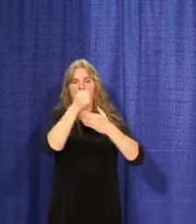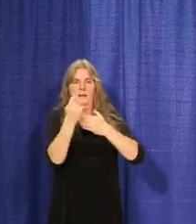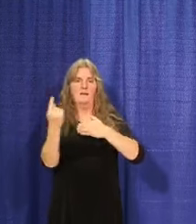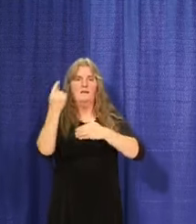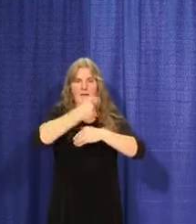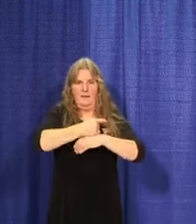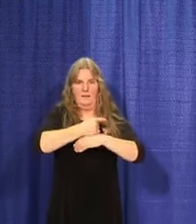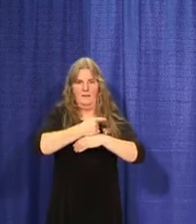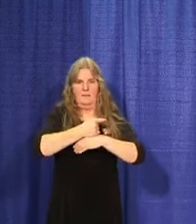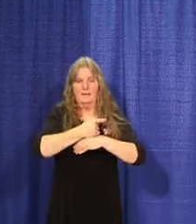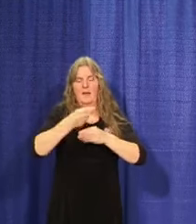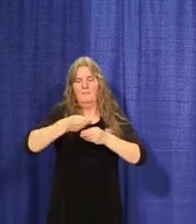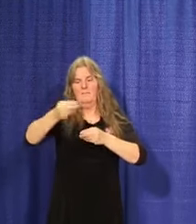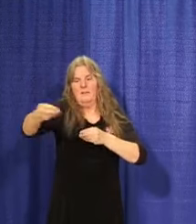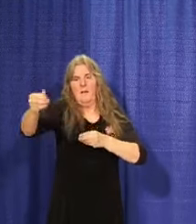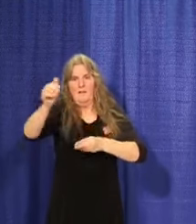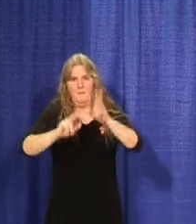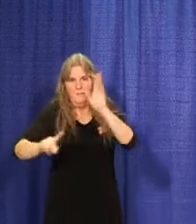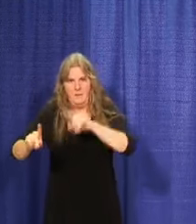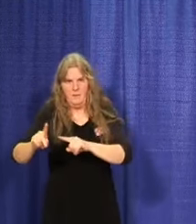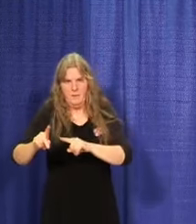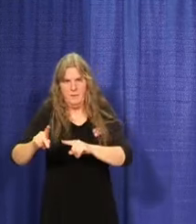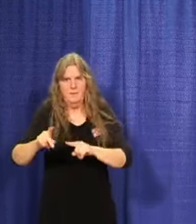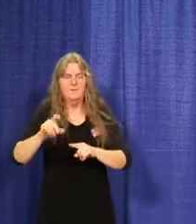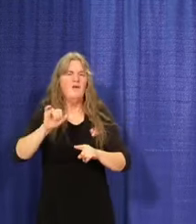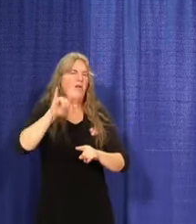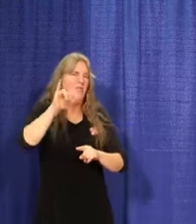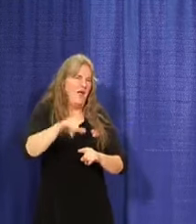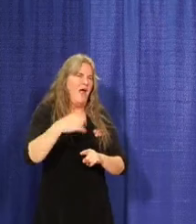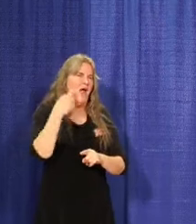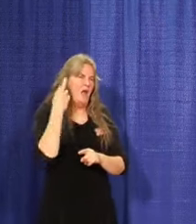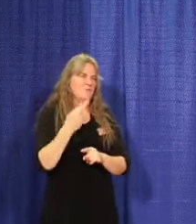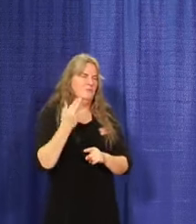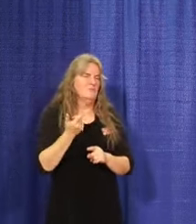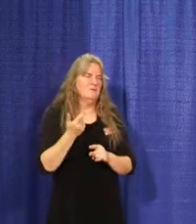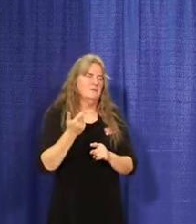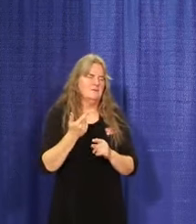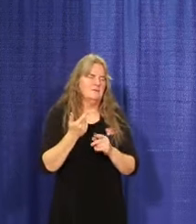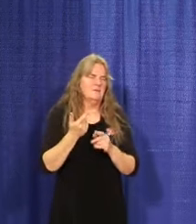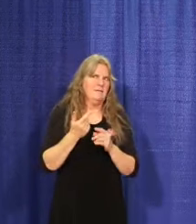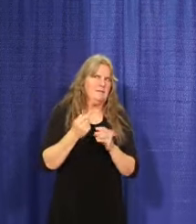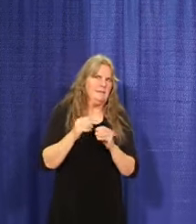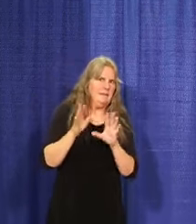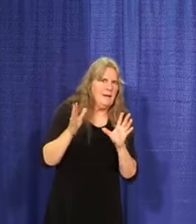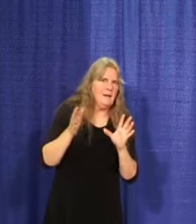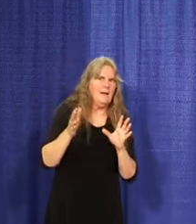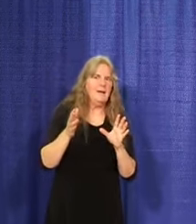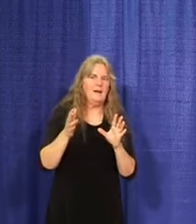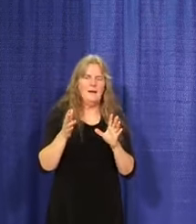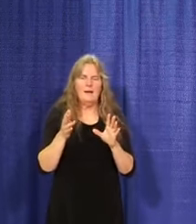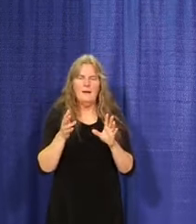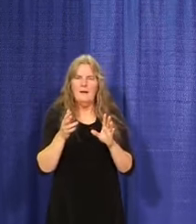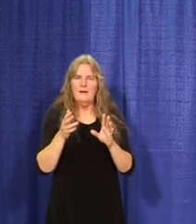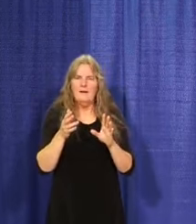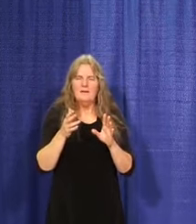people to ascertain if they have recovered or not, because of the ability in some individuals for